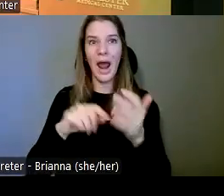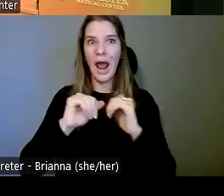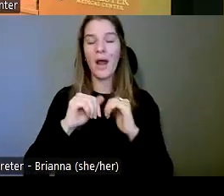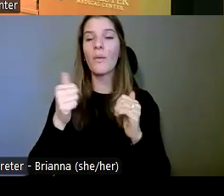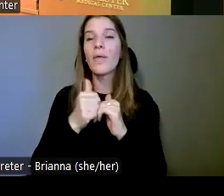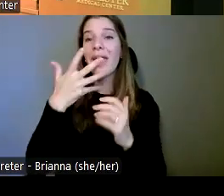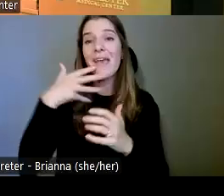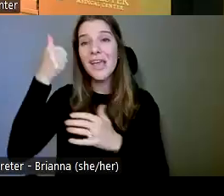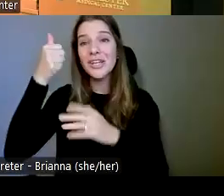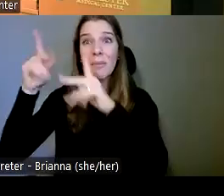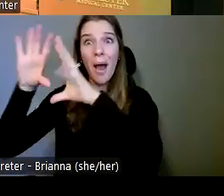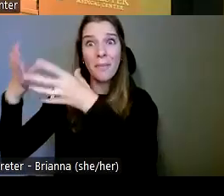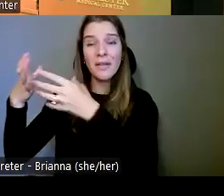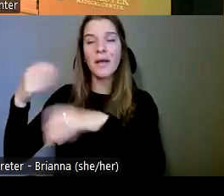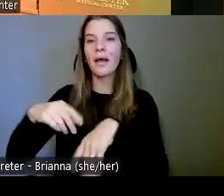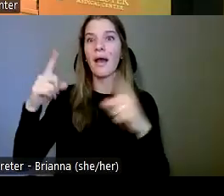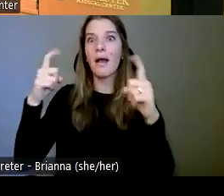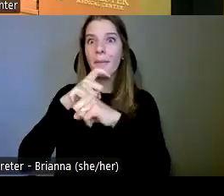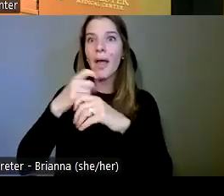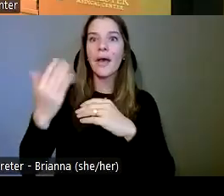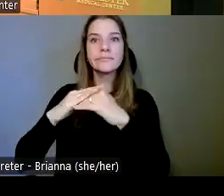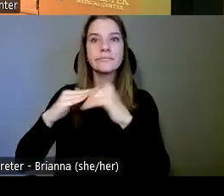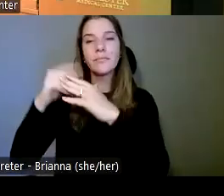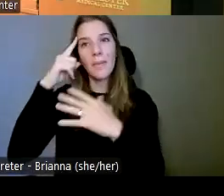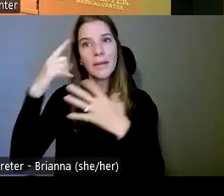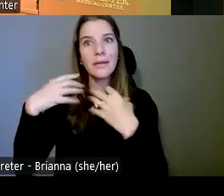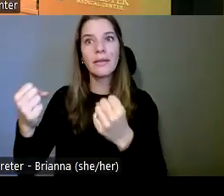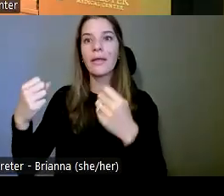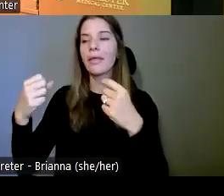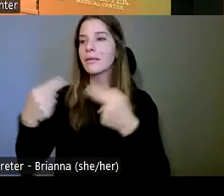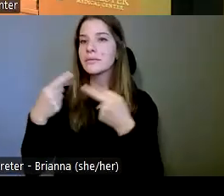we're dealing with people with complex mental illness, chronic is like you can't do health care